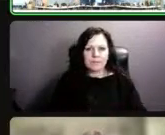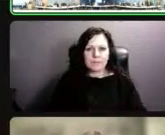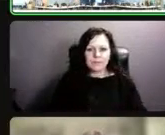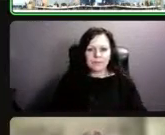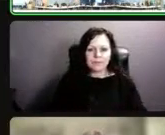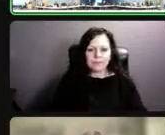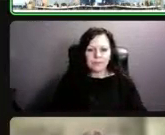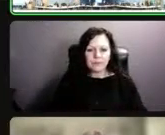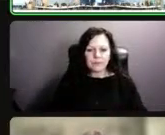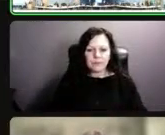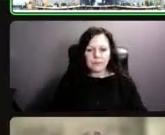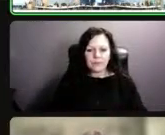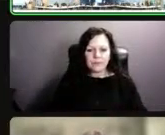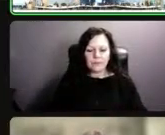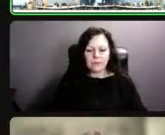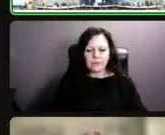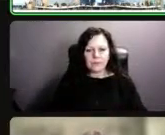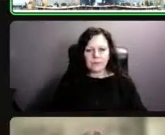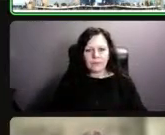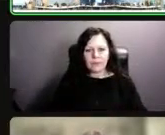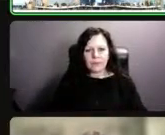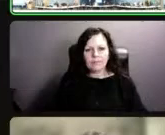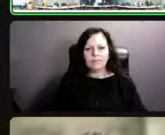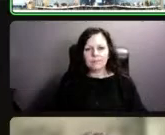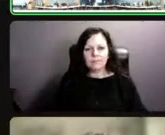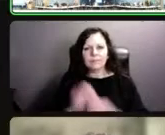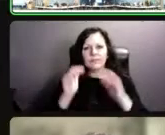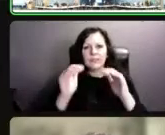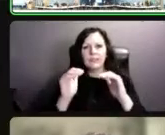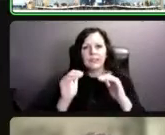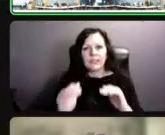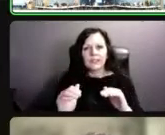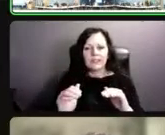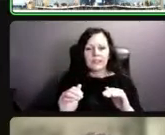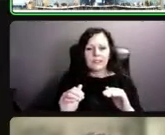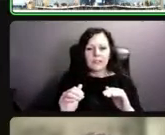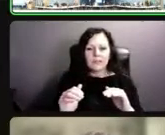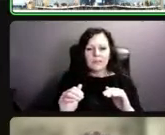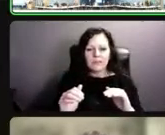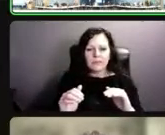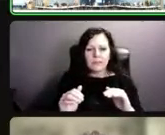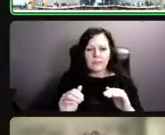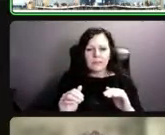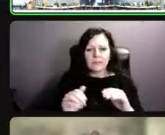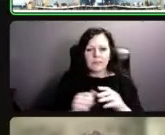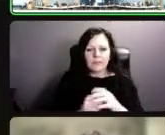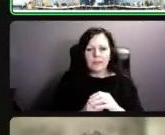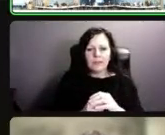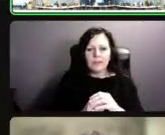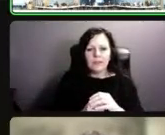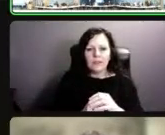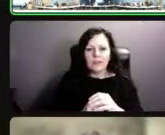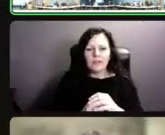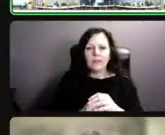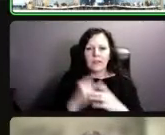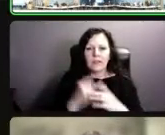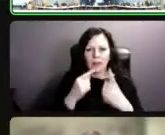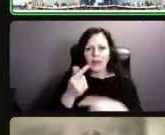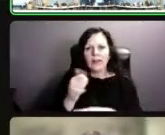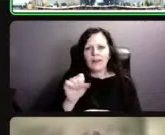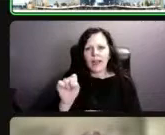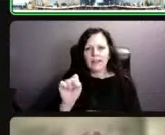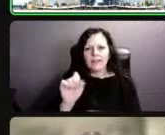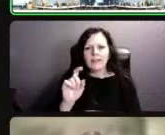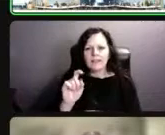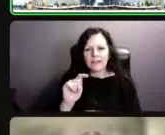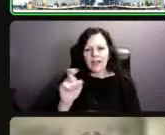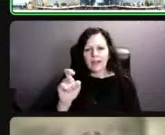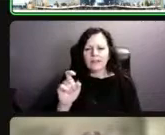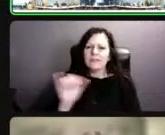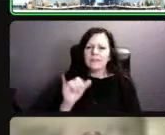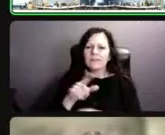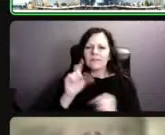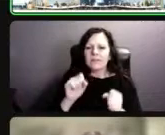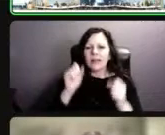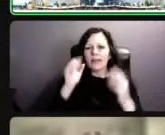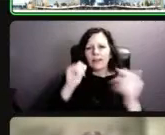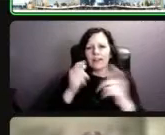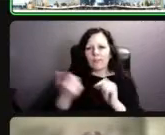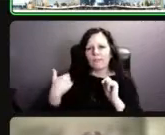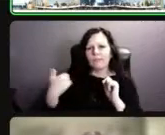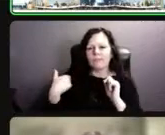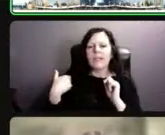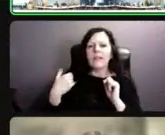THE PAYROLL TAX BREAK.